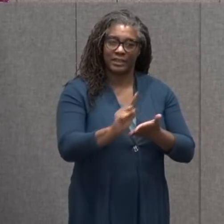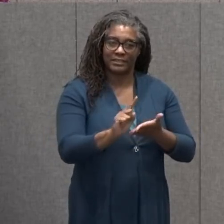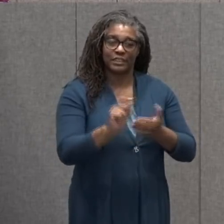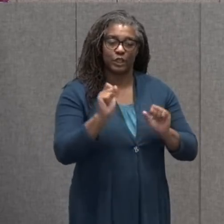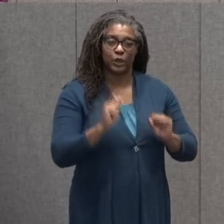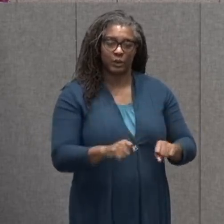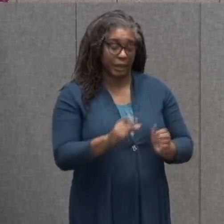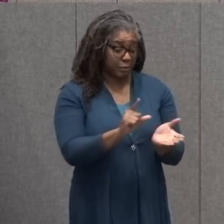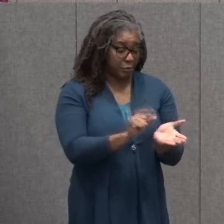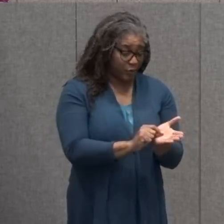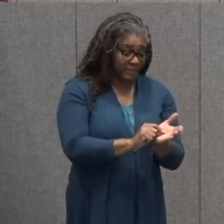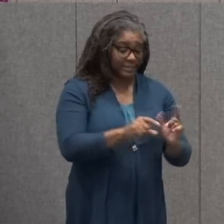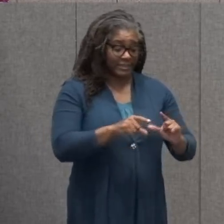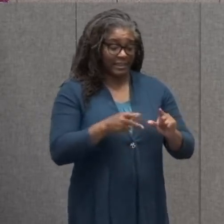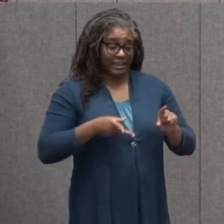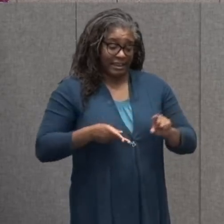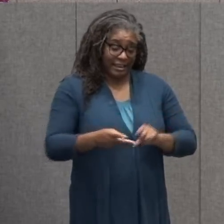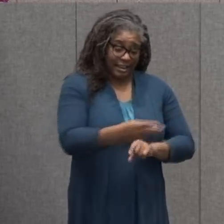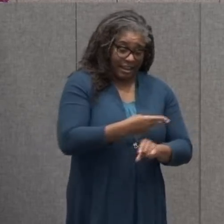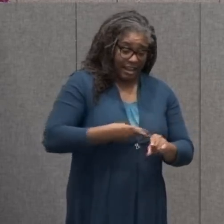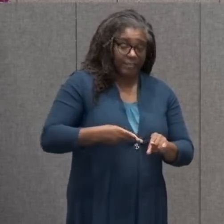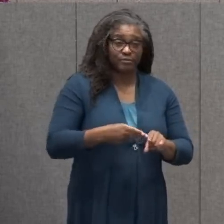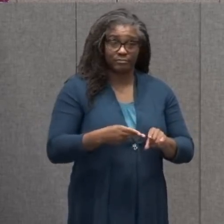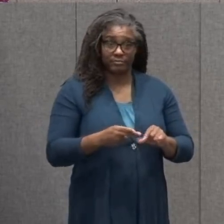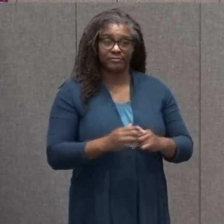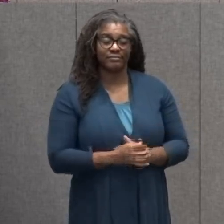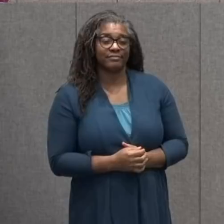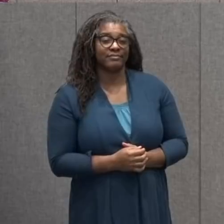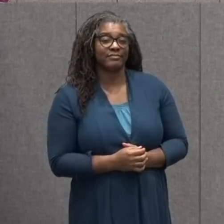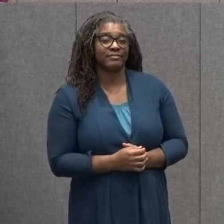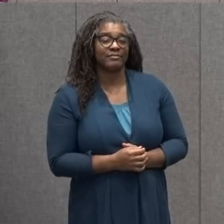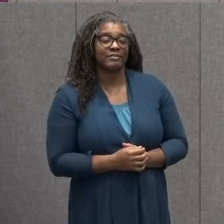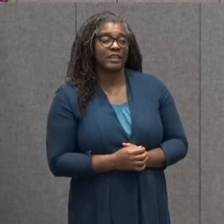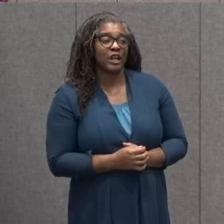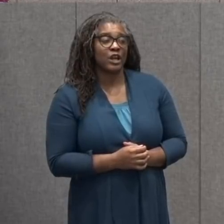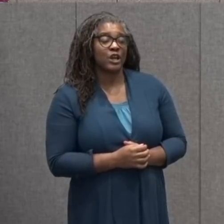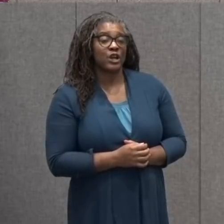And on these cards, they have the vocabulary word,